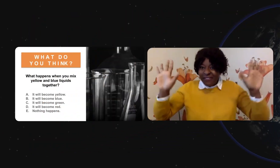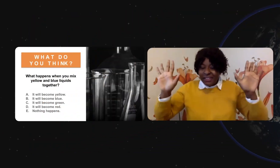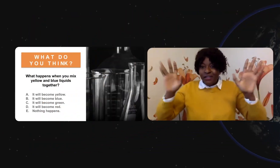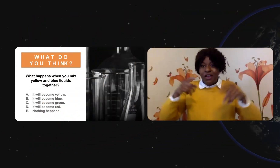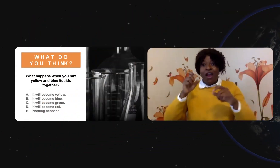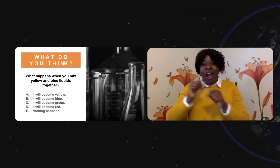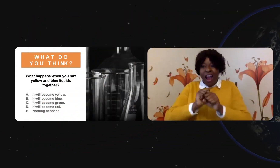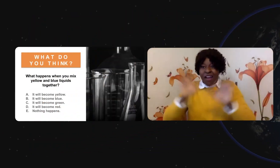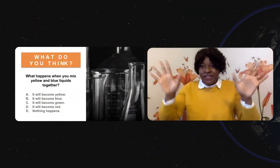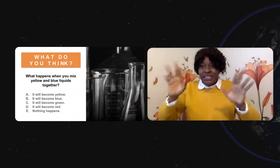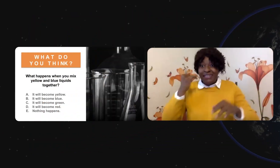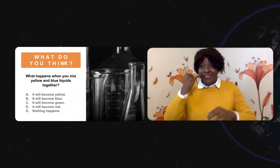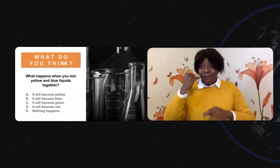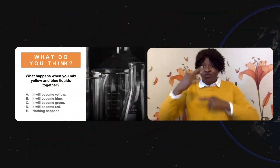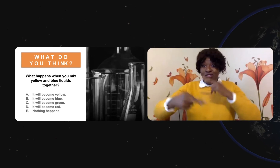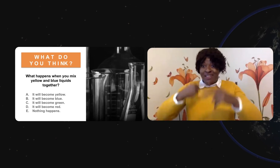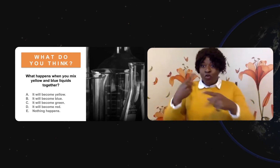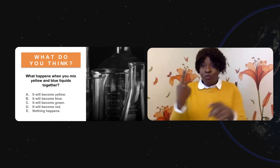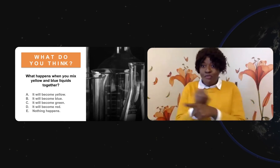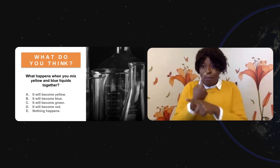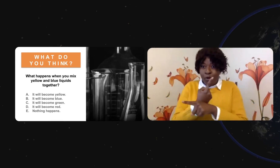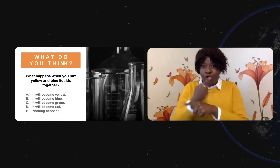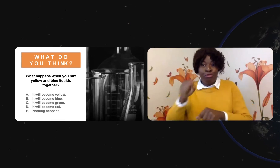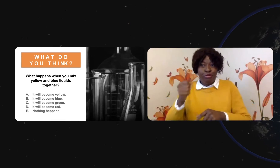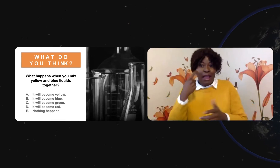It definitely turned green.